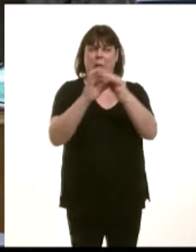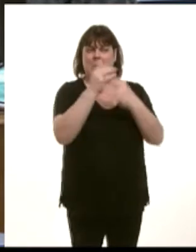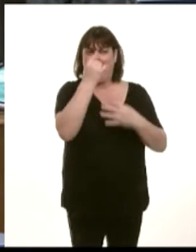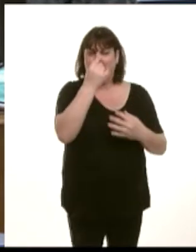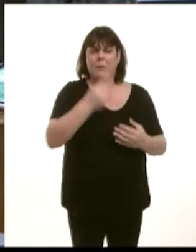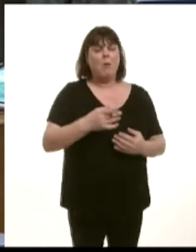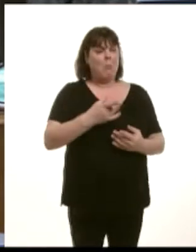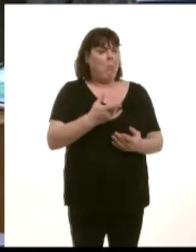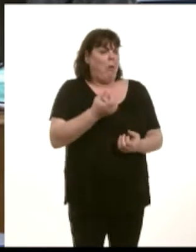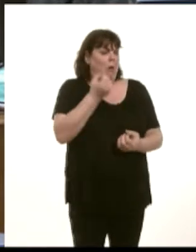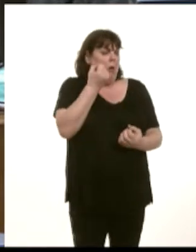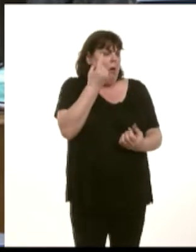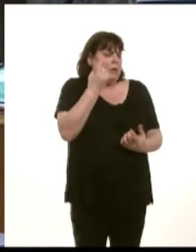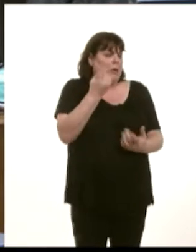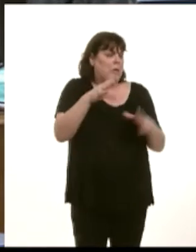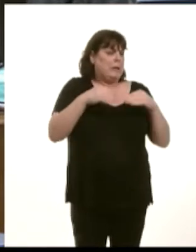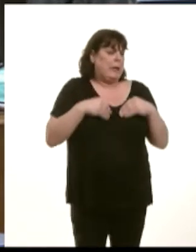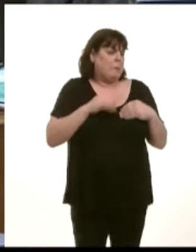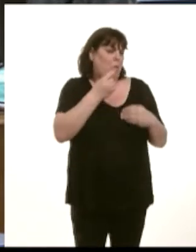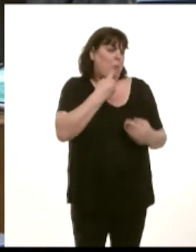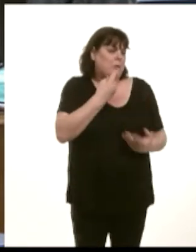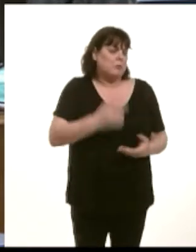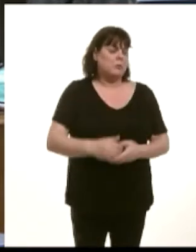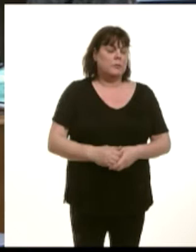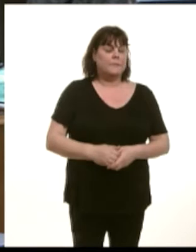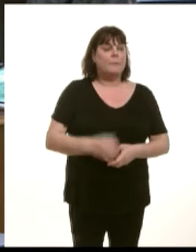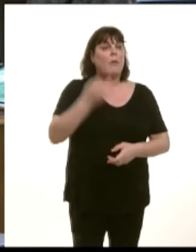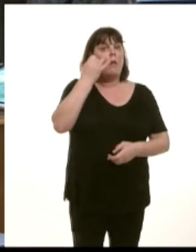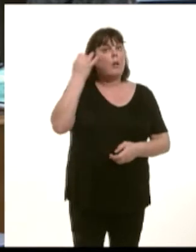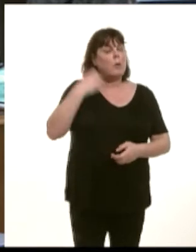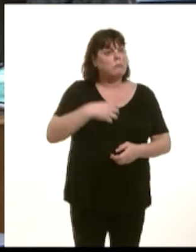I have to say, last week, one of the things that did surprise me was the comment by the